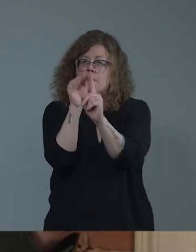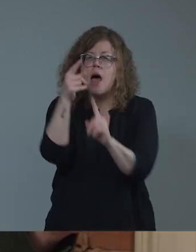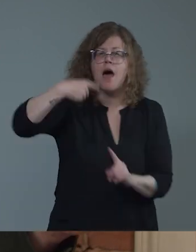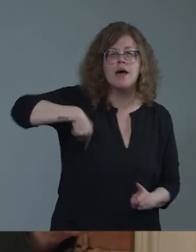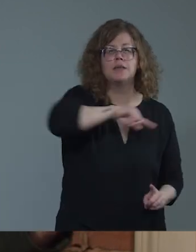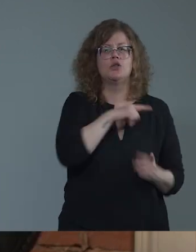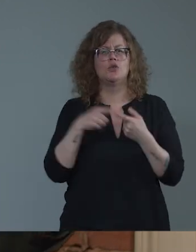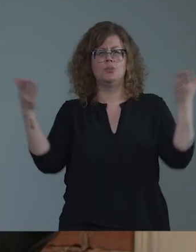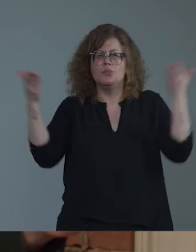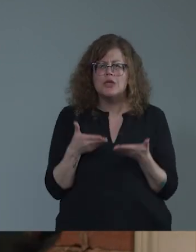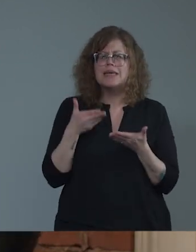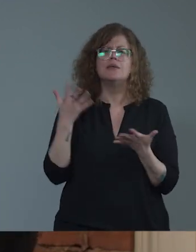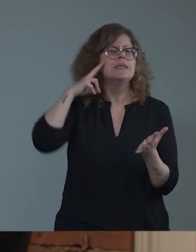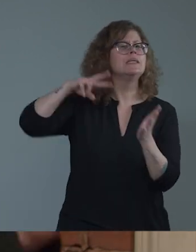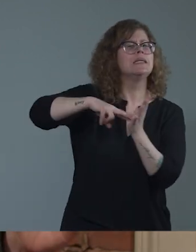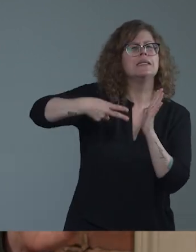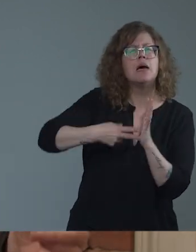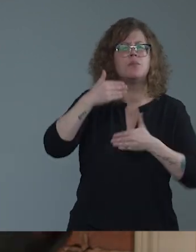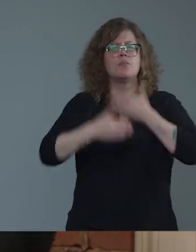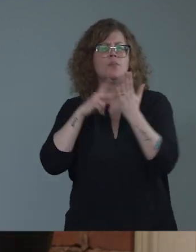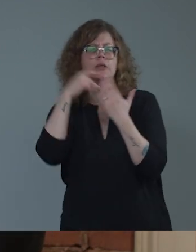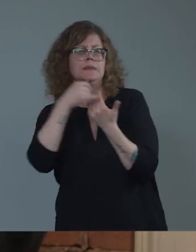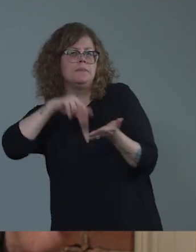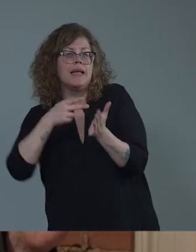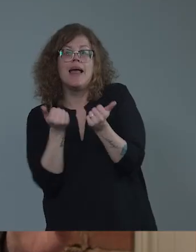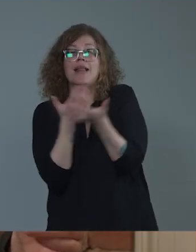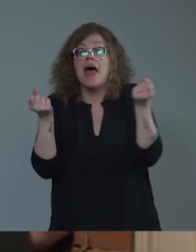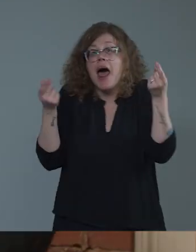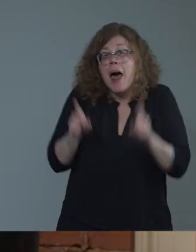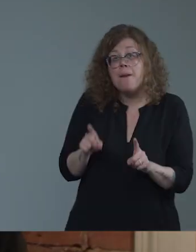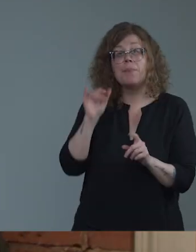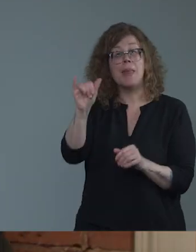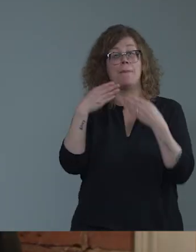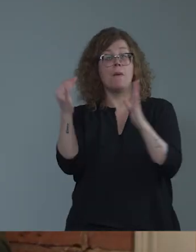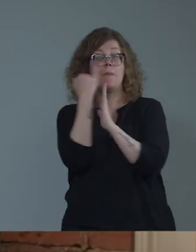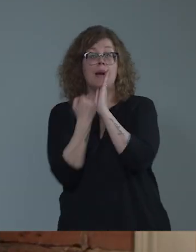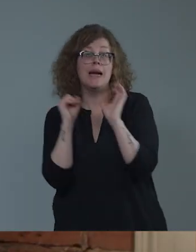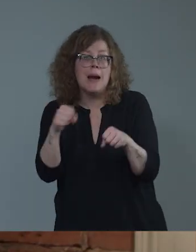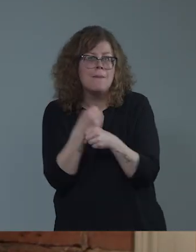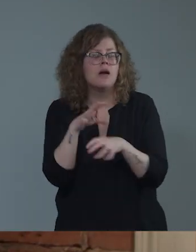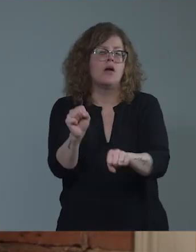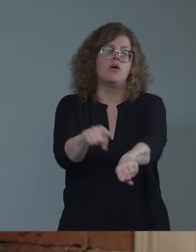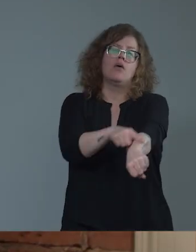the way. So make sure that you clarify, write it down, and continue to check in along the process